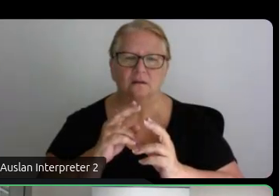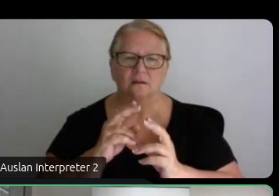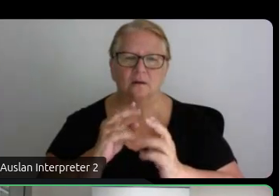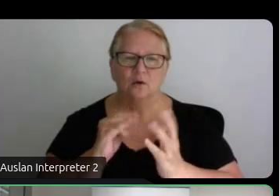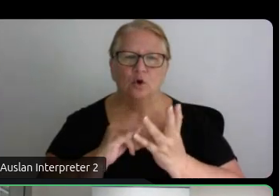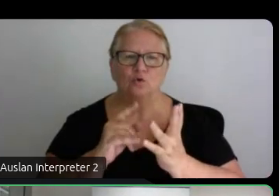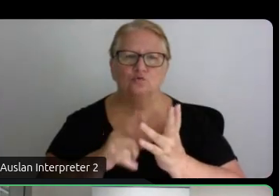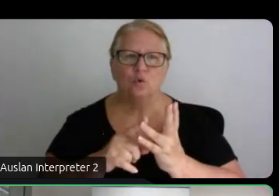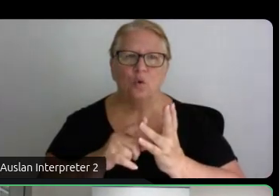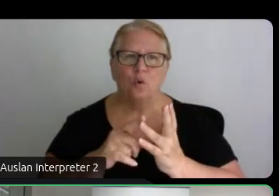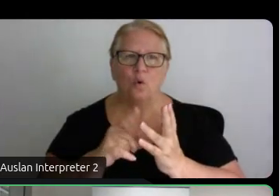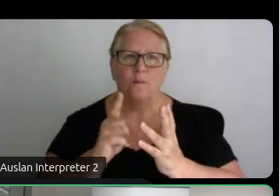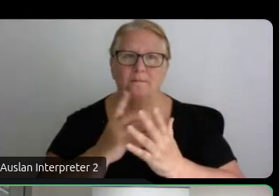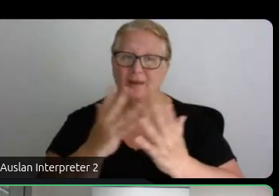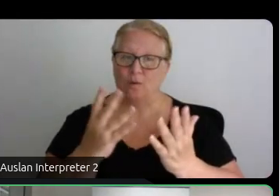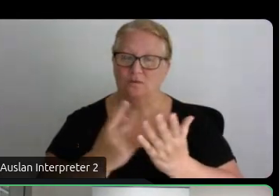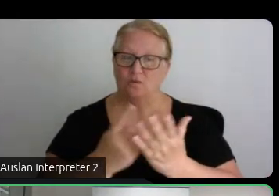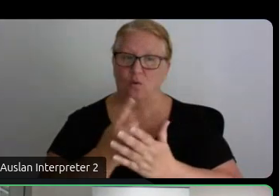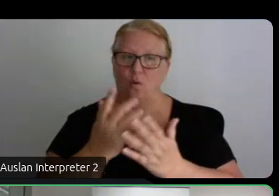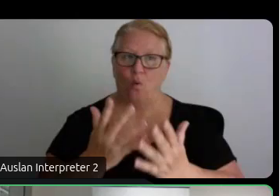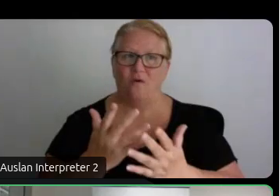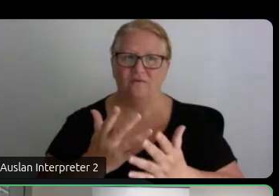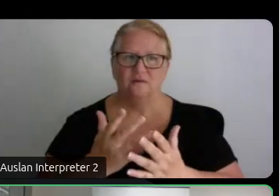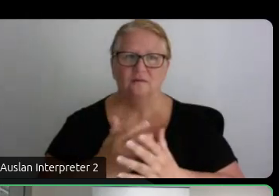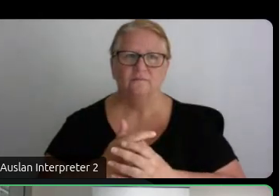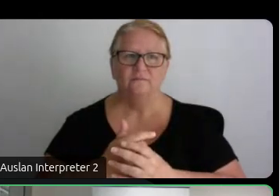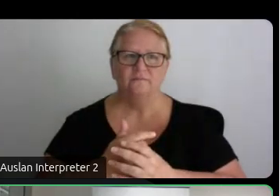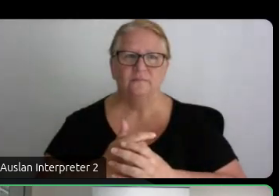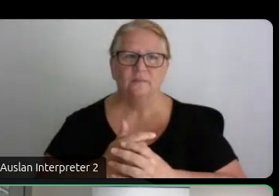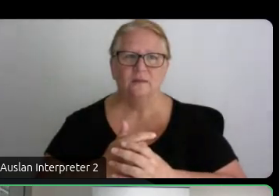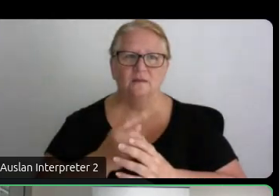are obviously the um that it needs to relate to the impairment. The value for money one is also